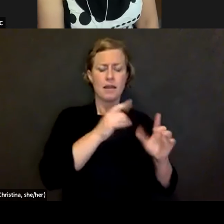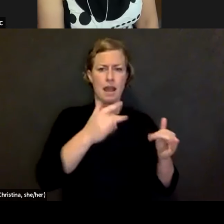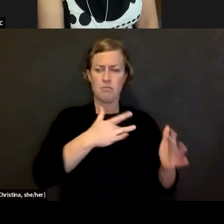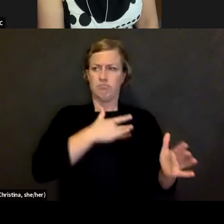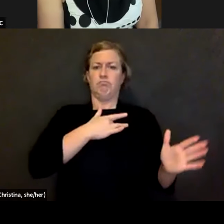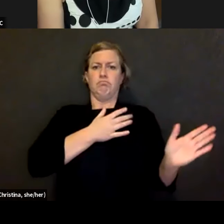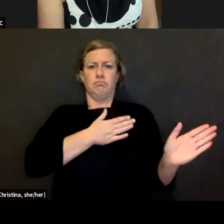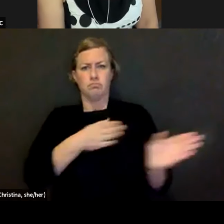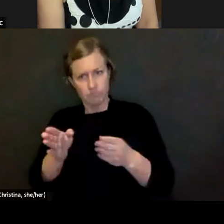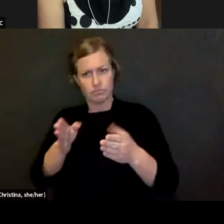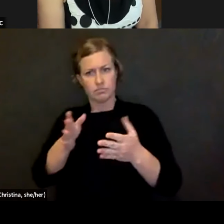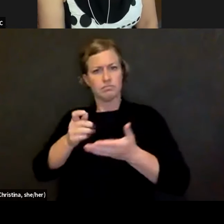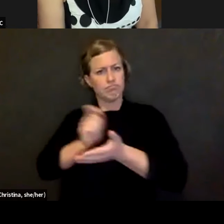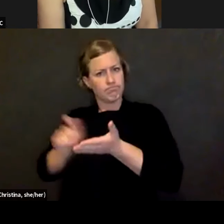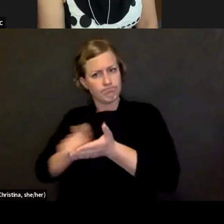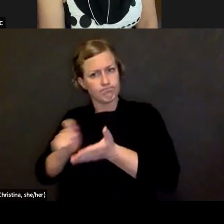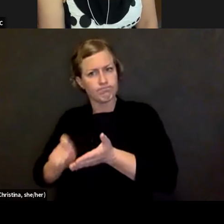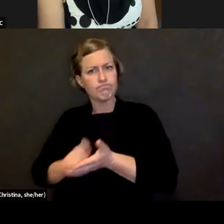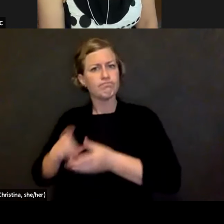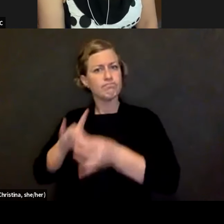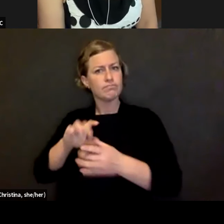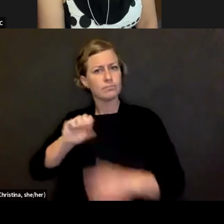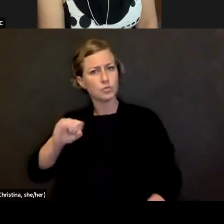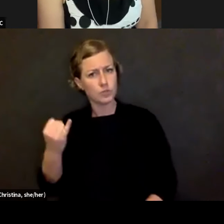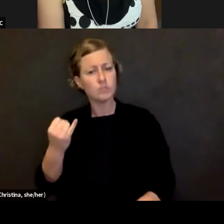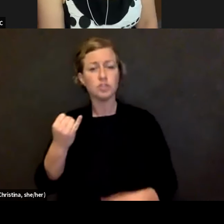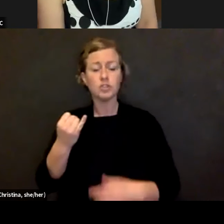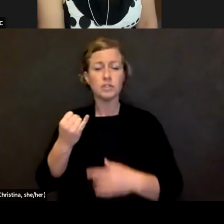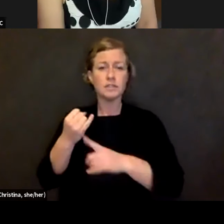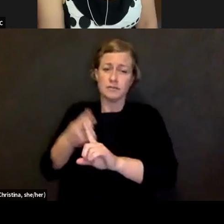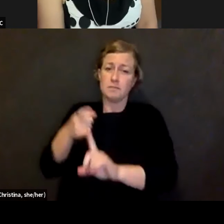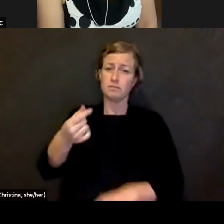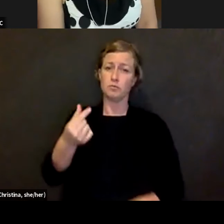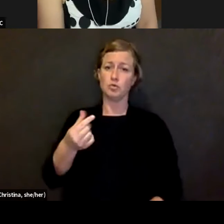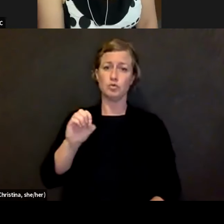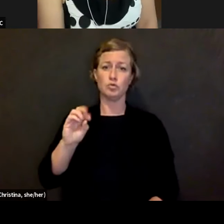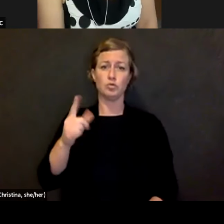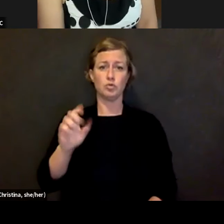was more so geared at pop culture and things like that but there was a lot that really hit me